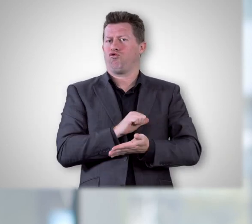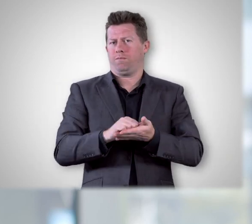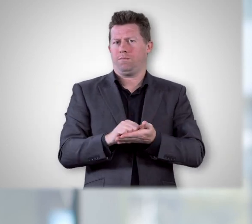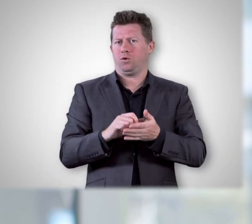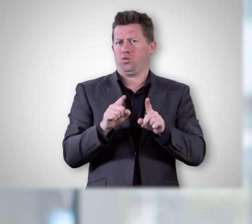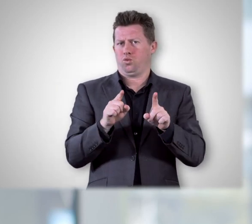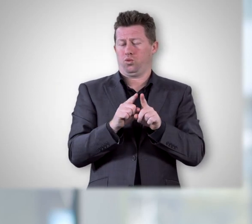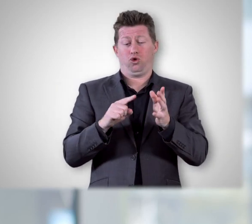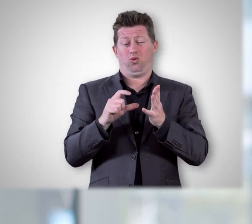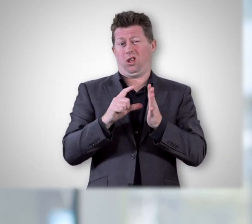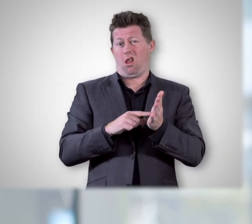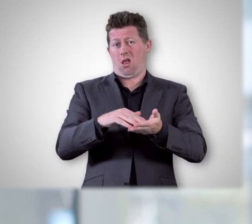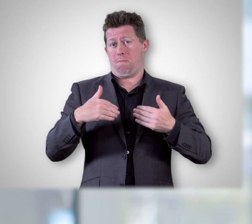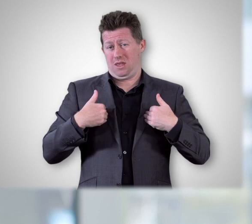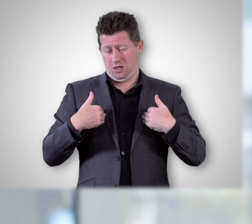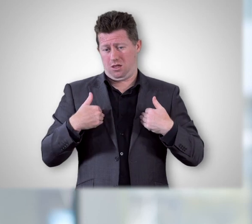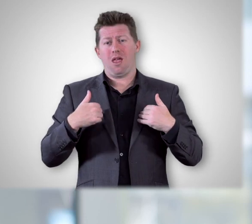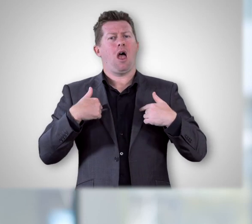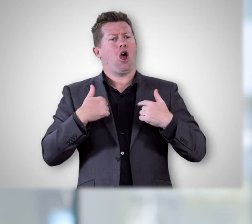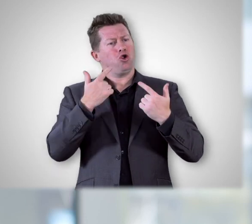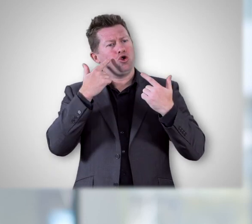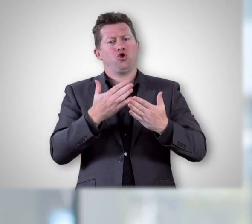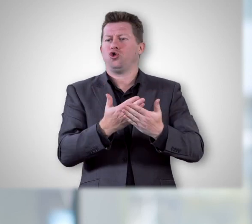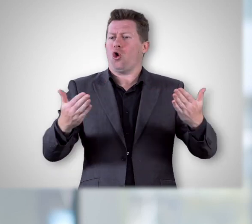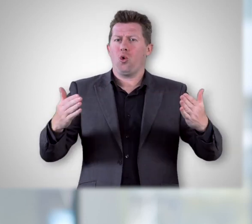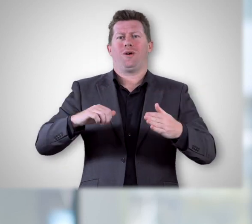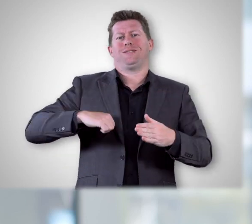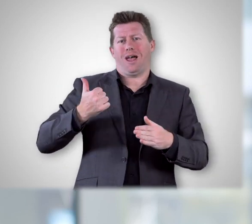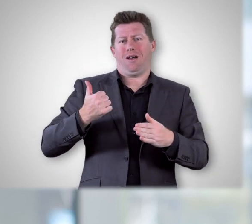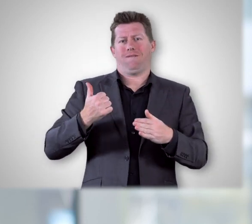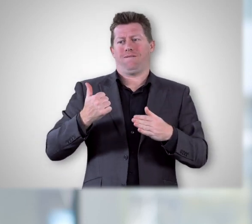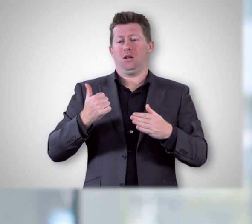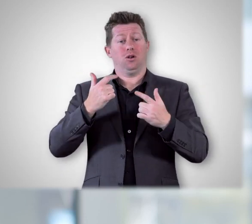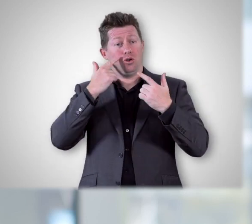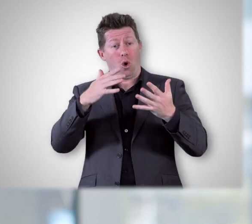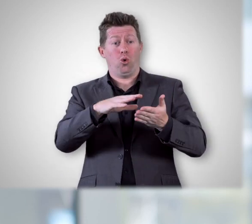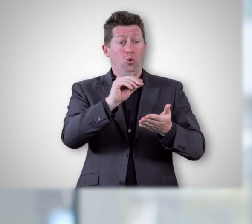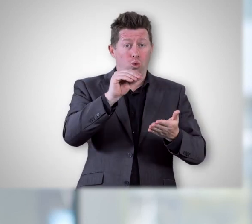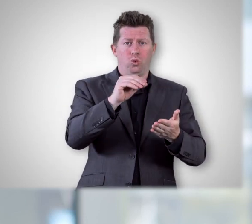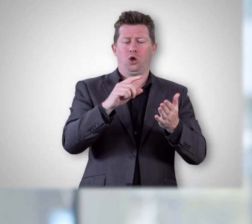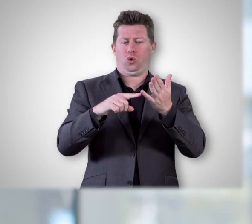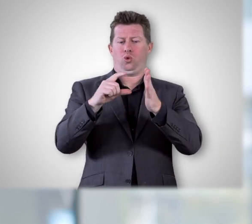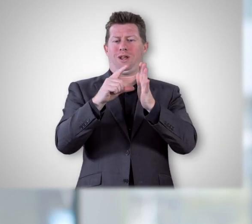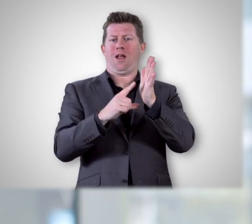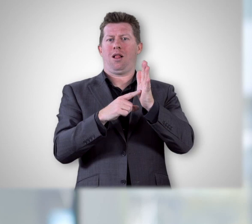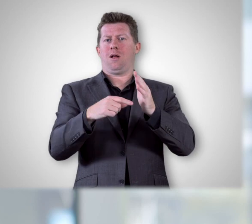for me. And in doing that I help to demonstrate the benefits of using a UDL design process